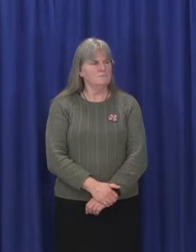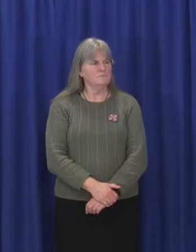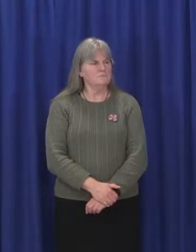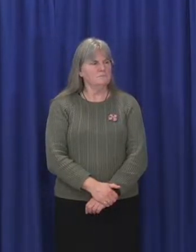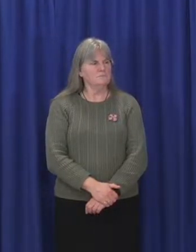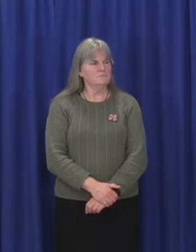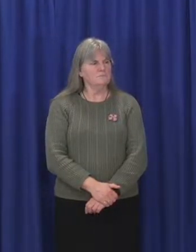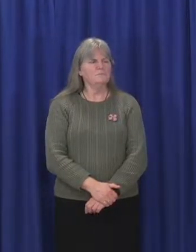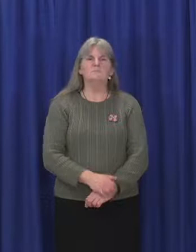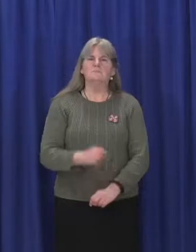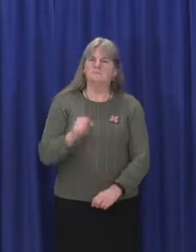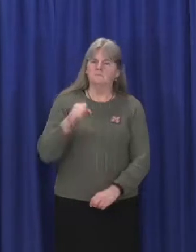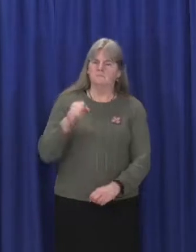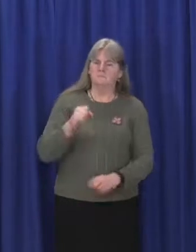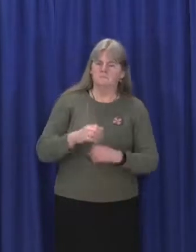[Speaking French]